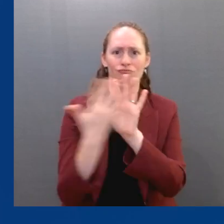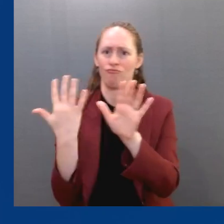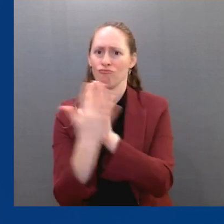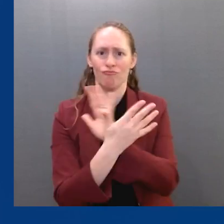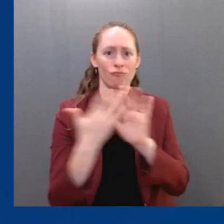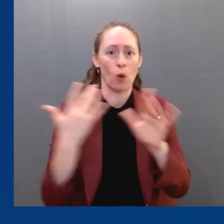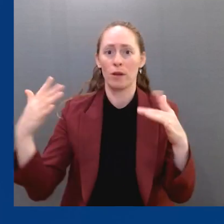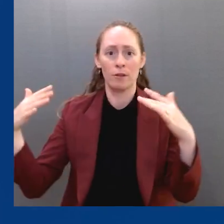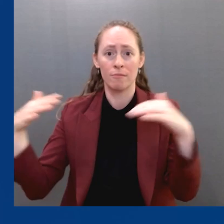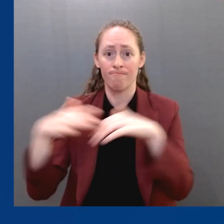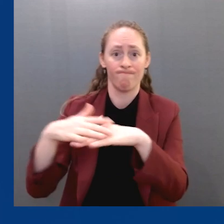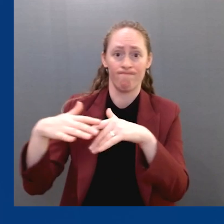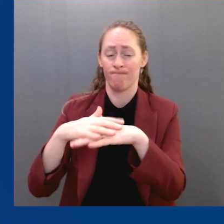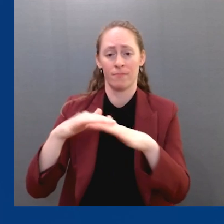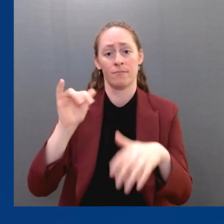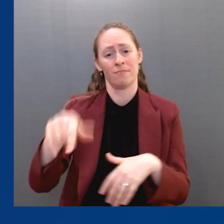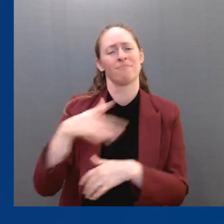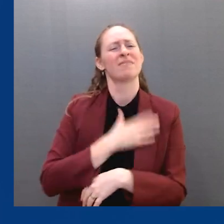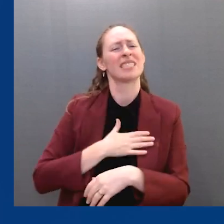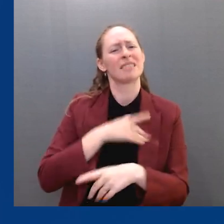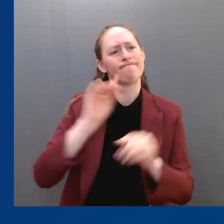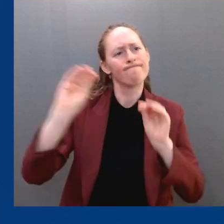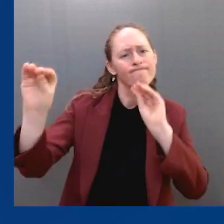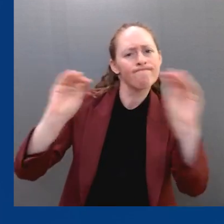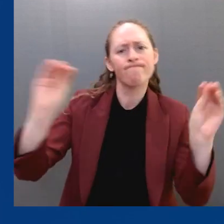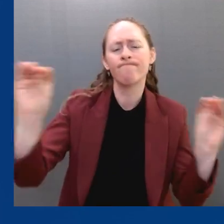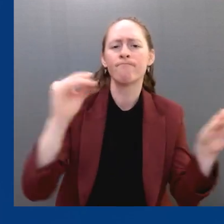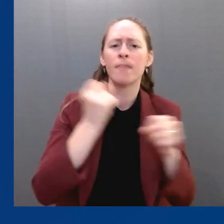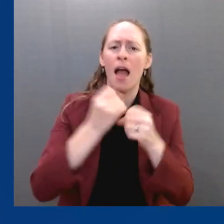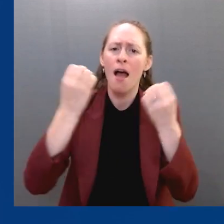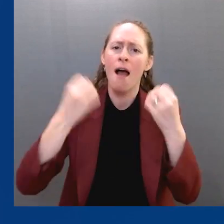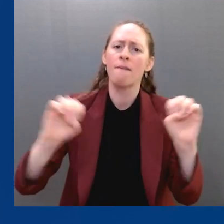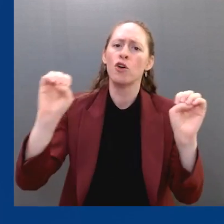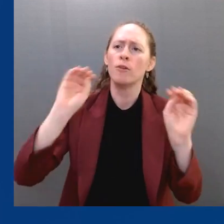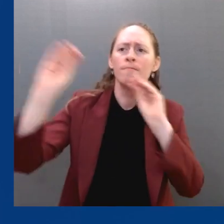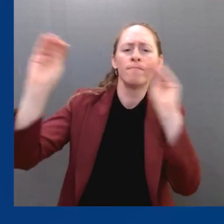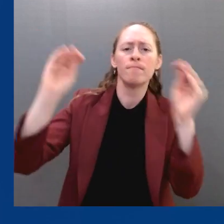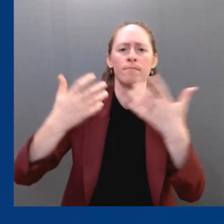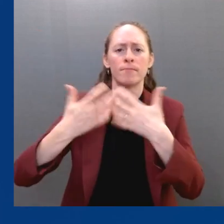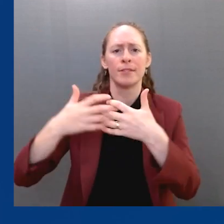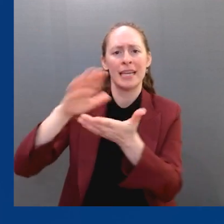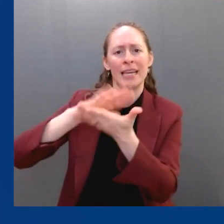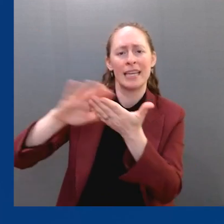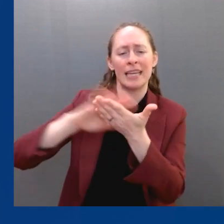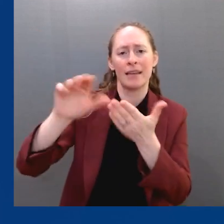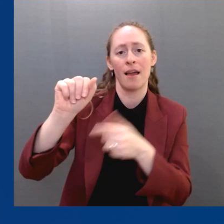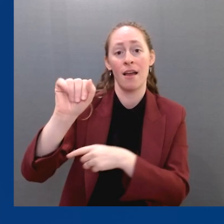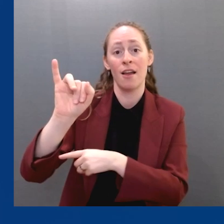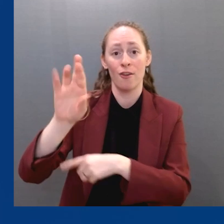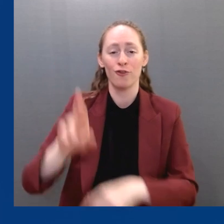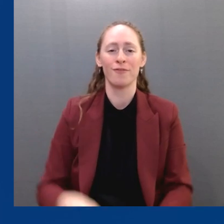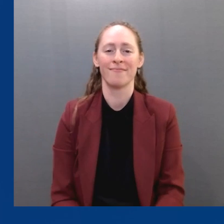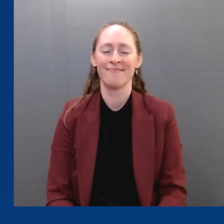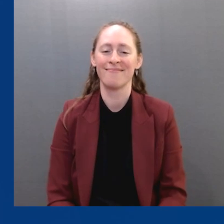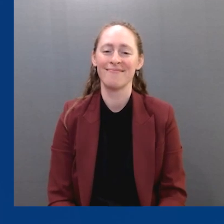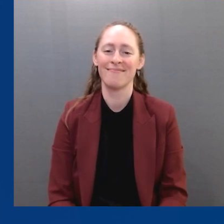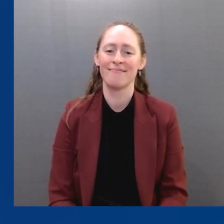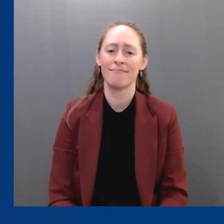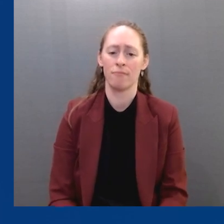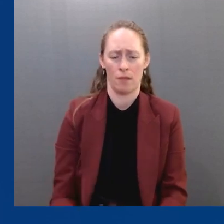Let me close with this. We are closely monitoring the BA-5 in its impact. We're encouraged that serious illness, hospitalizations